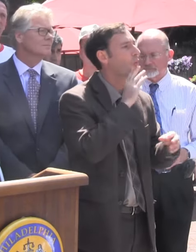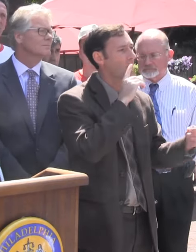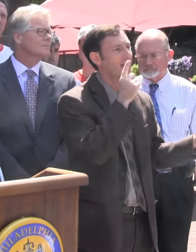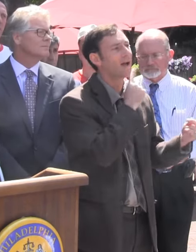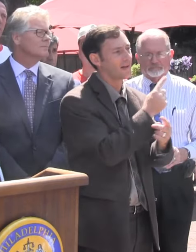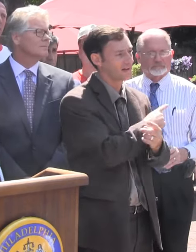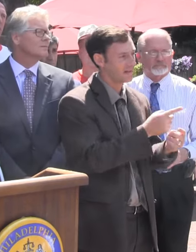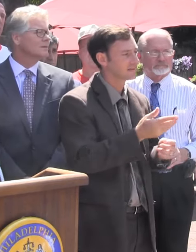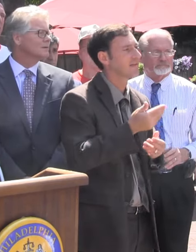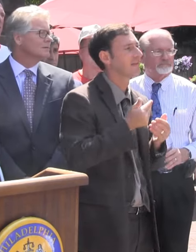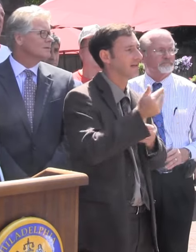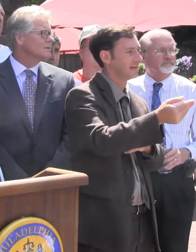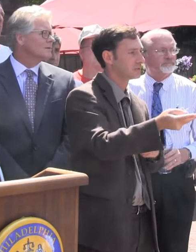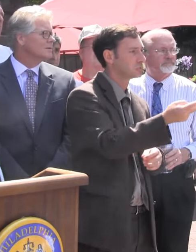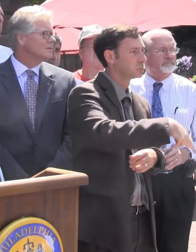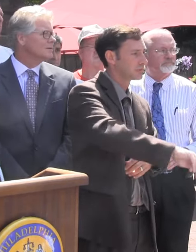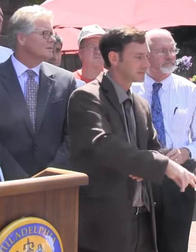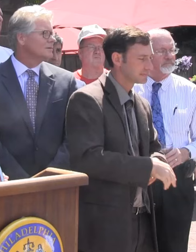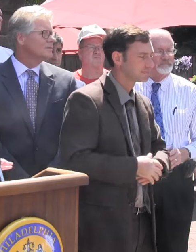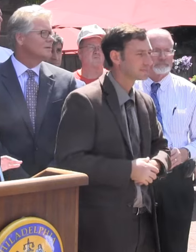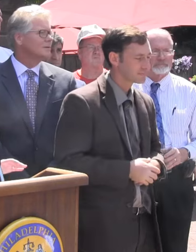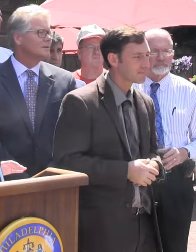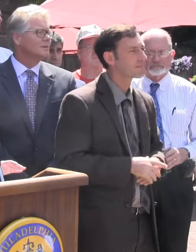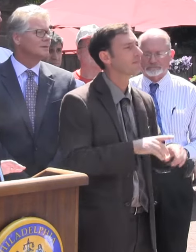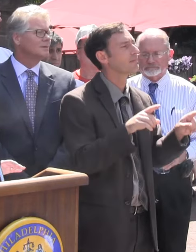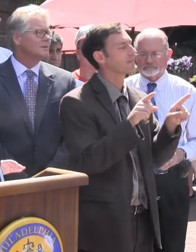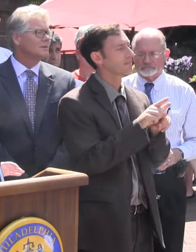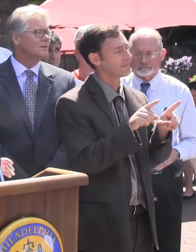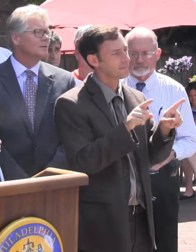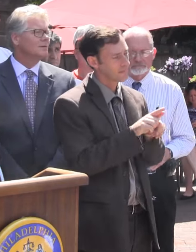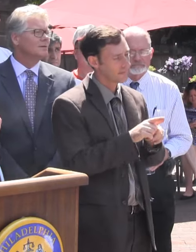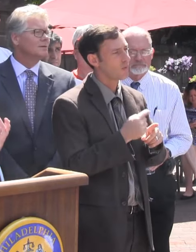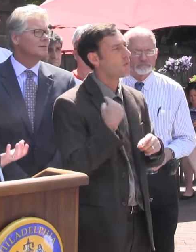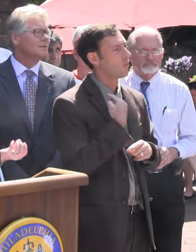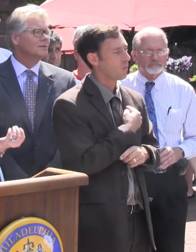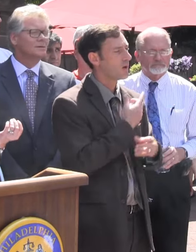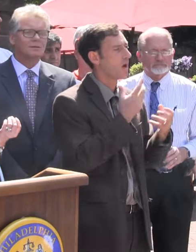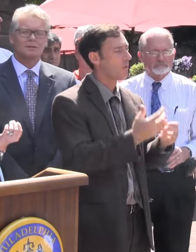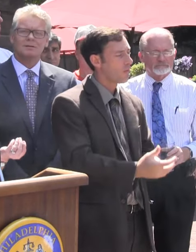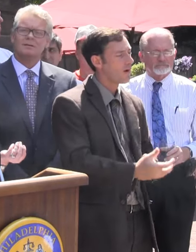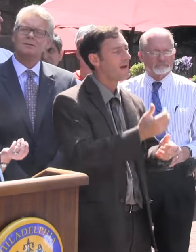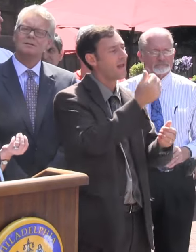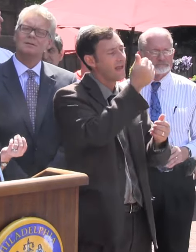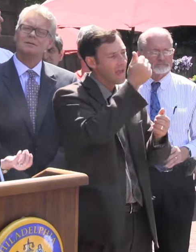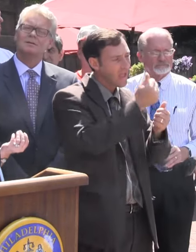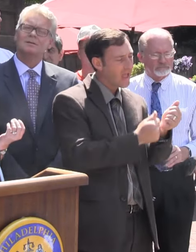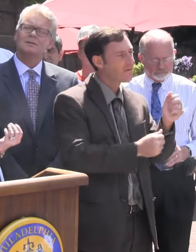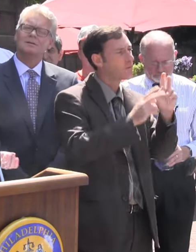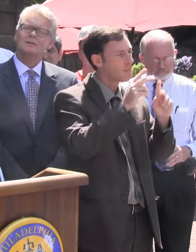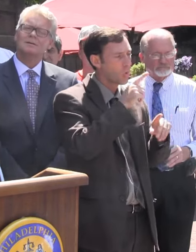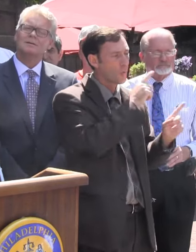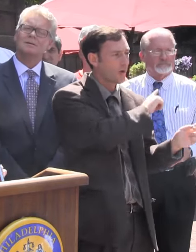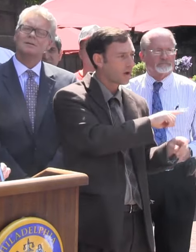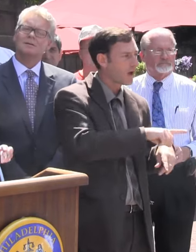the next two weeks. In addition, we want every person who comes to the Francis Festival to